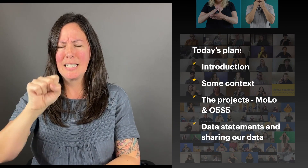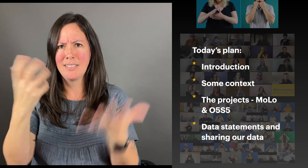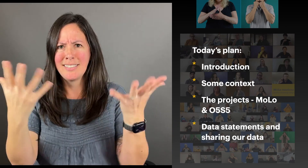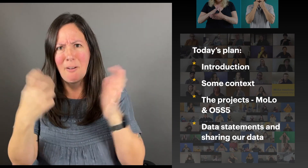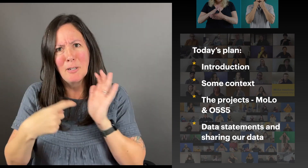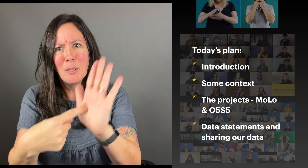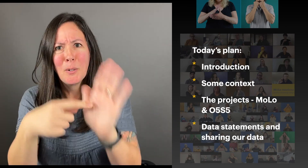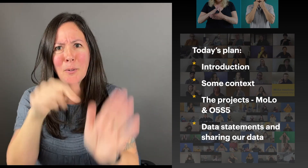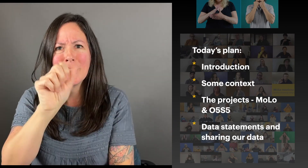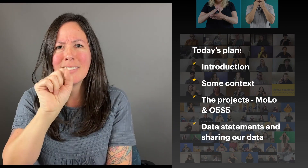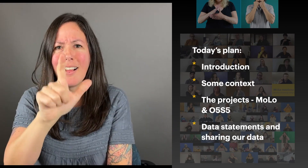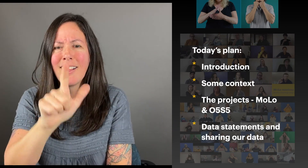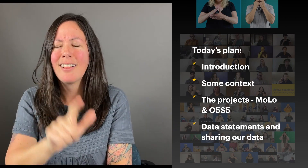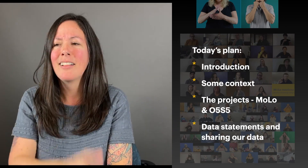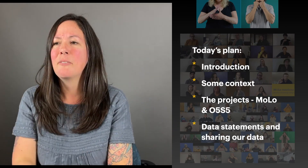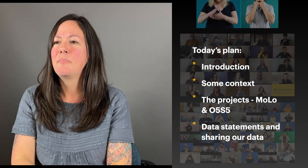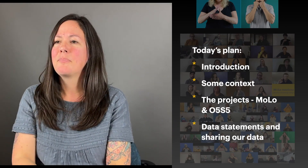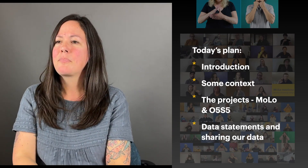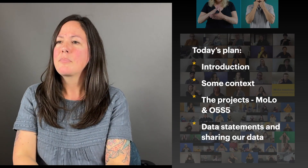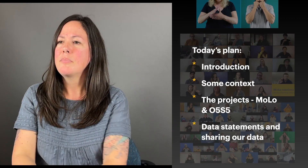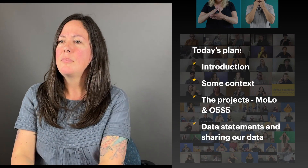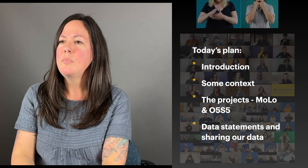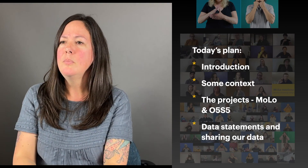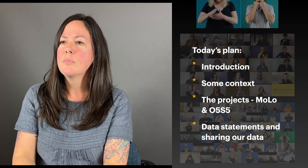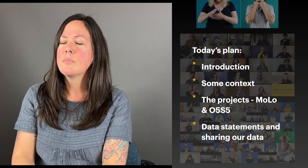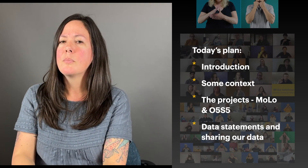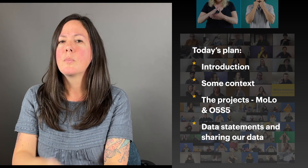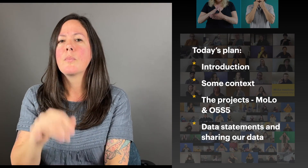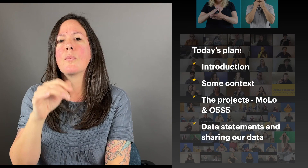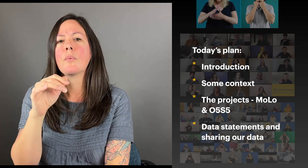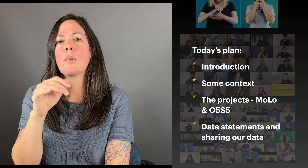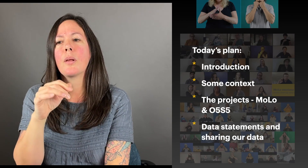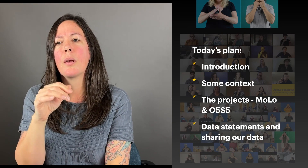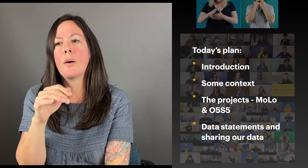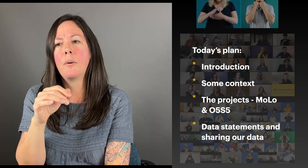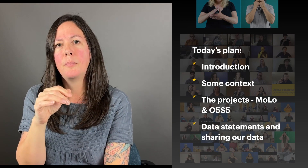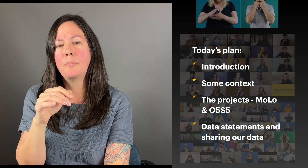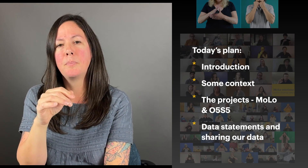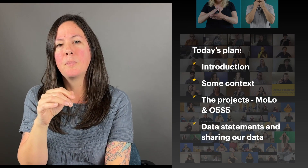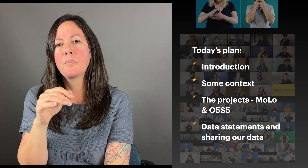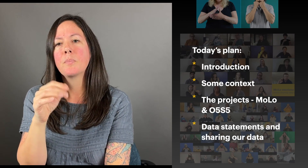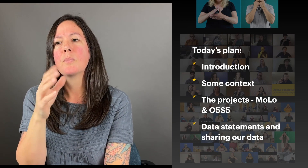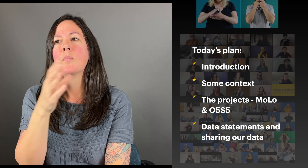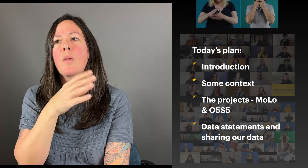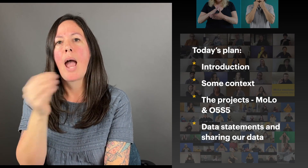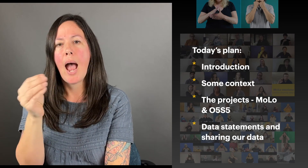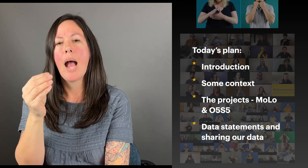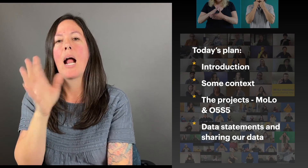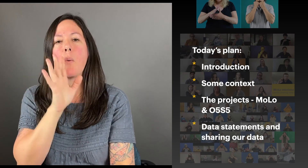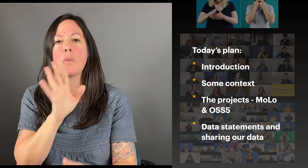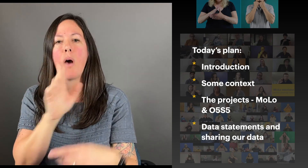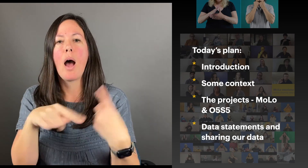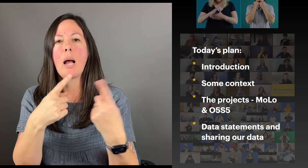information about the projects that I'm discussing today, of course, in this presentation. Since this is an ASL lectures series, I'm going to actually show you some ASL videos.